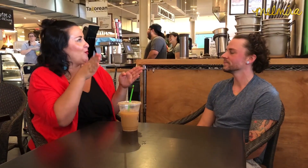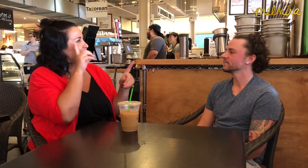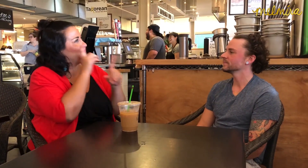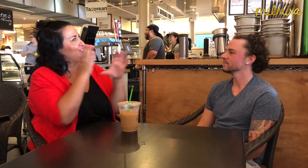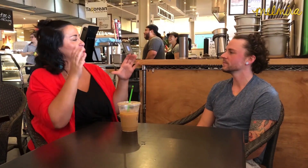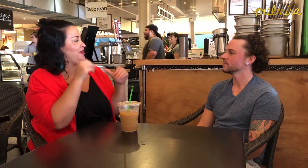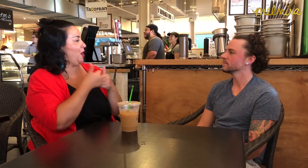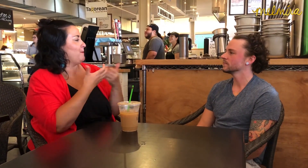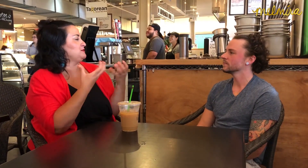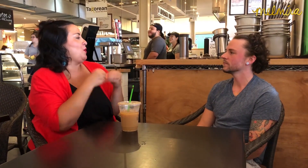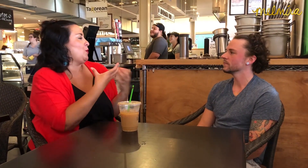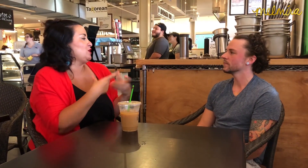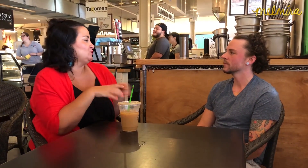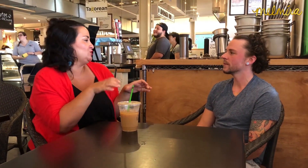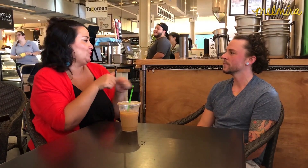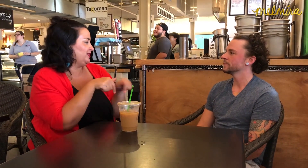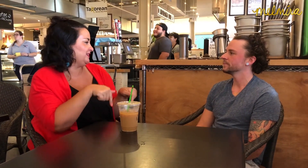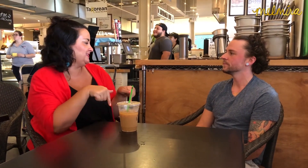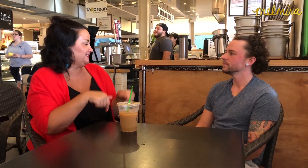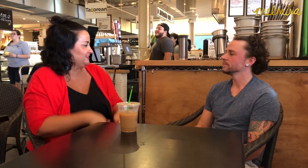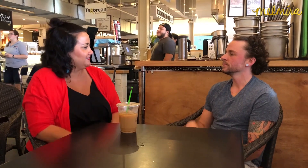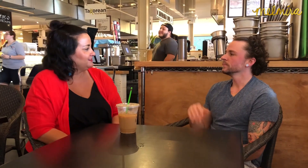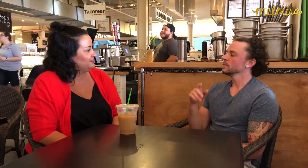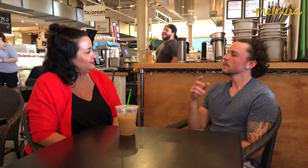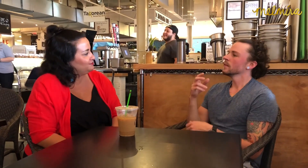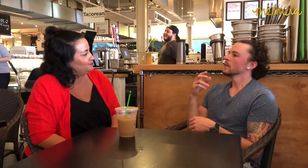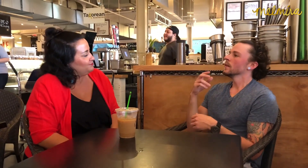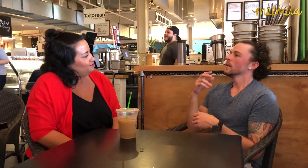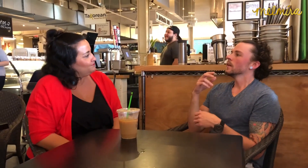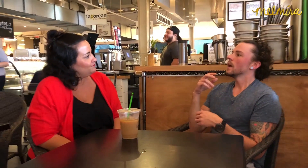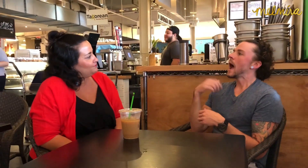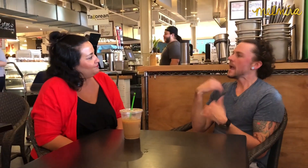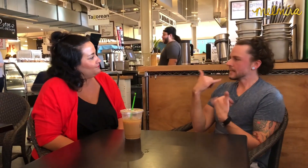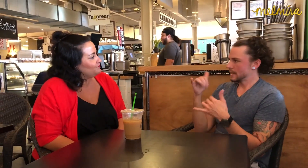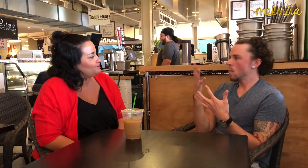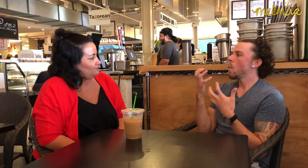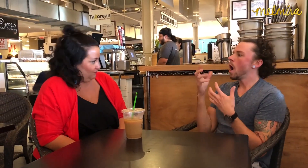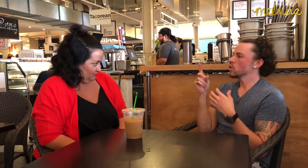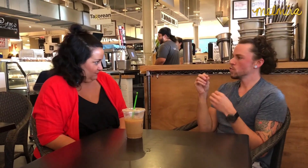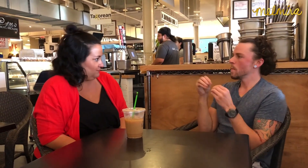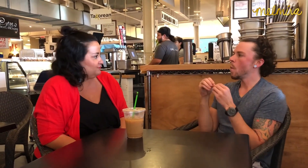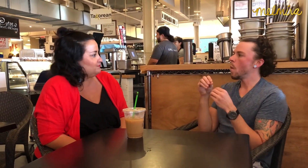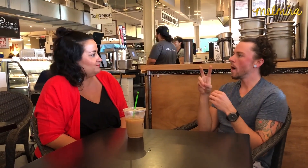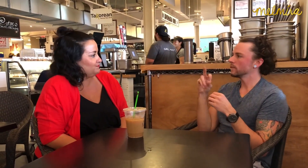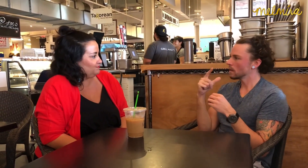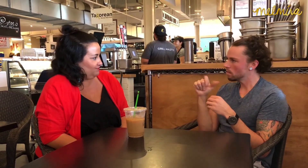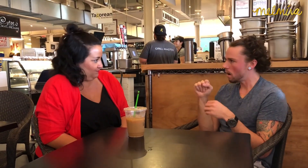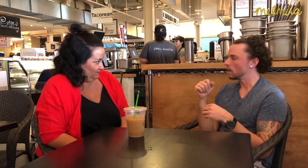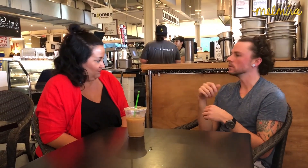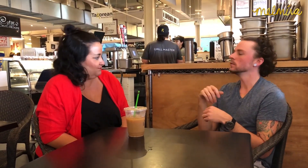Out of curiously, what do you envision? How much more do you want to do with this? I still want to do more vlogs.